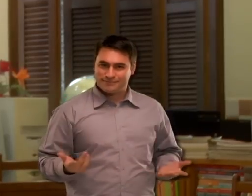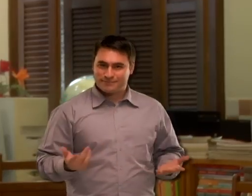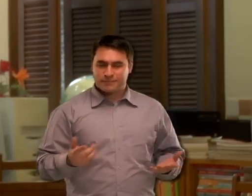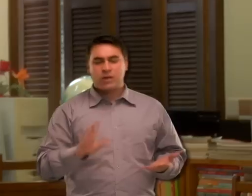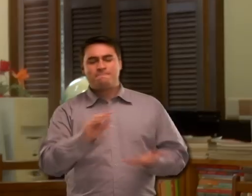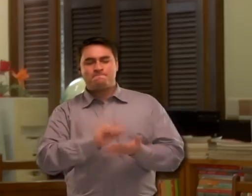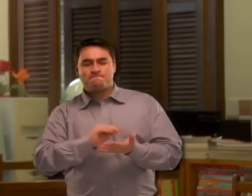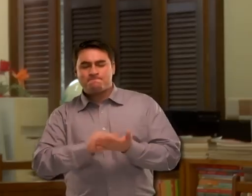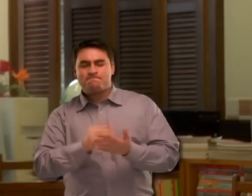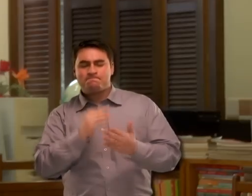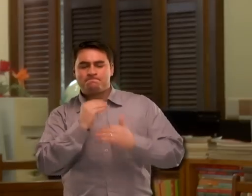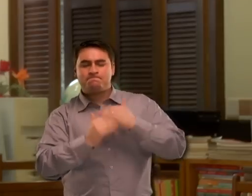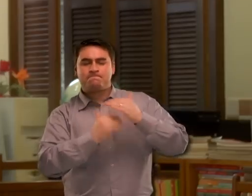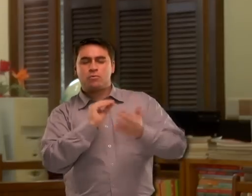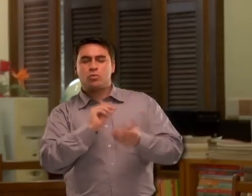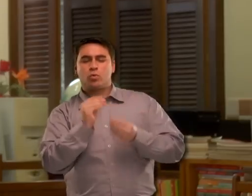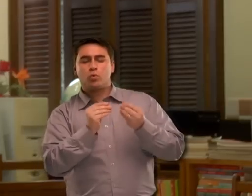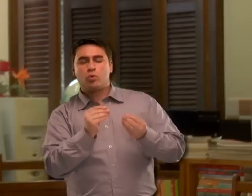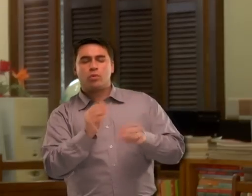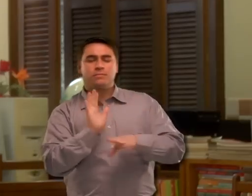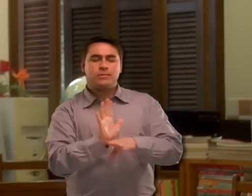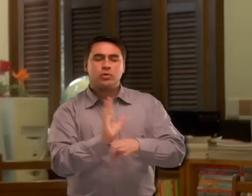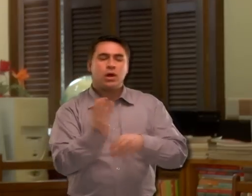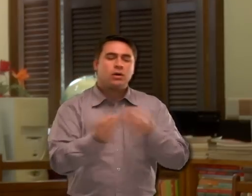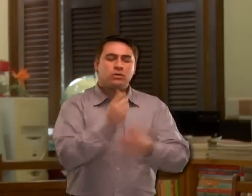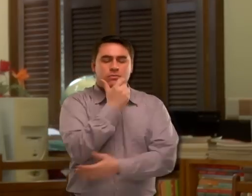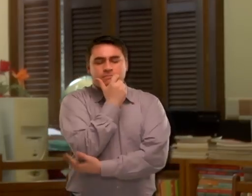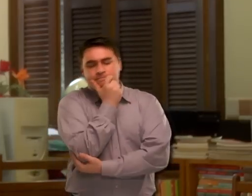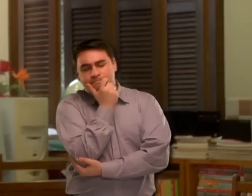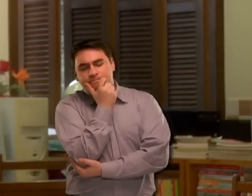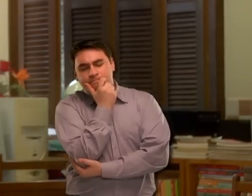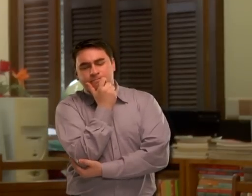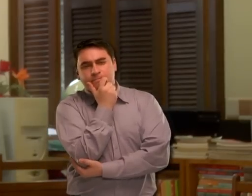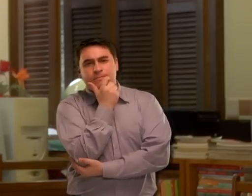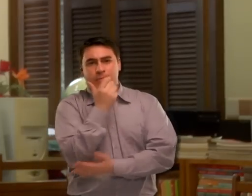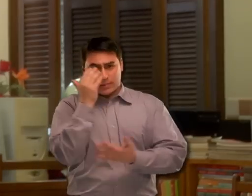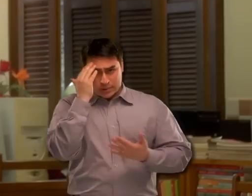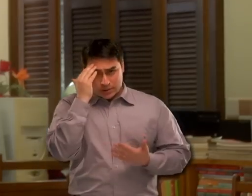And what about what he didn’t accomplish? How do you handle it?